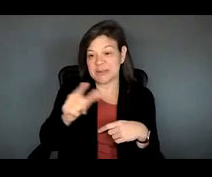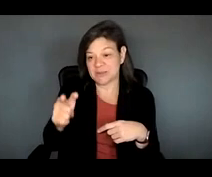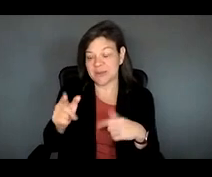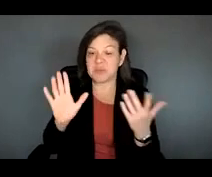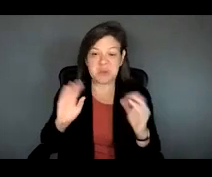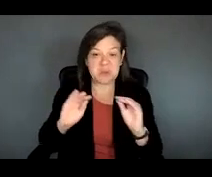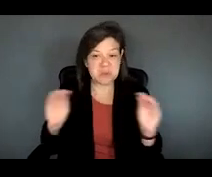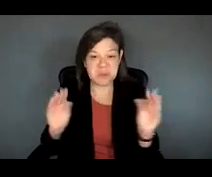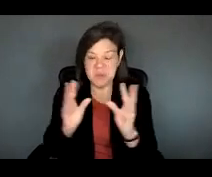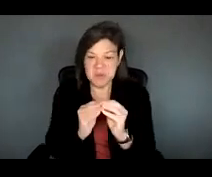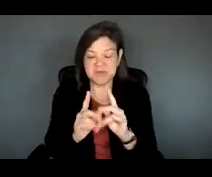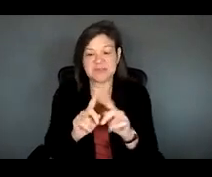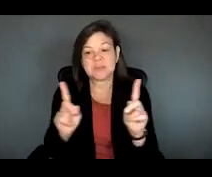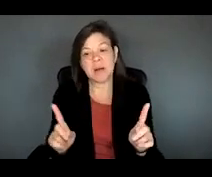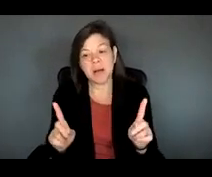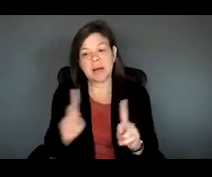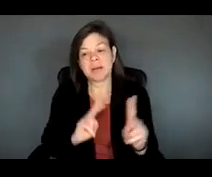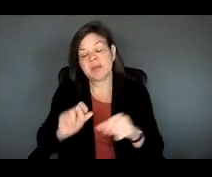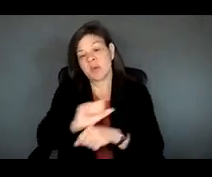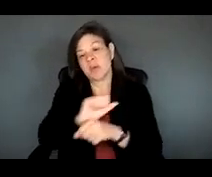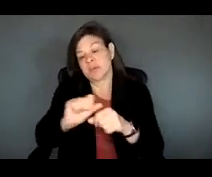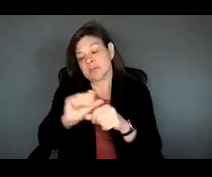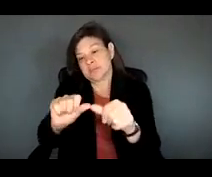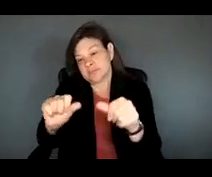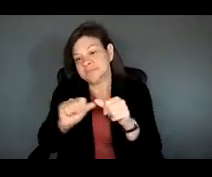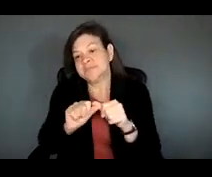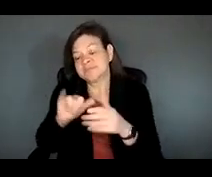But people working in the area, that piece hasn't stopped.